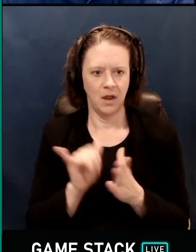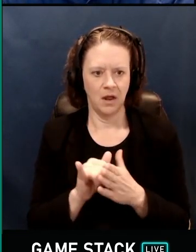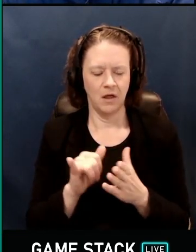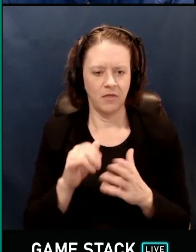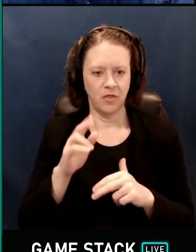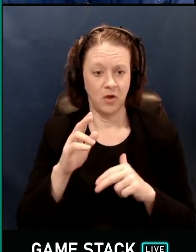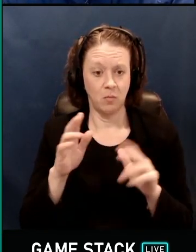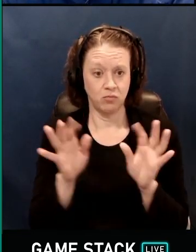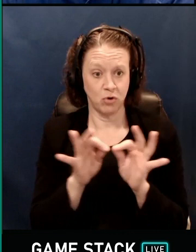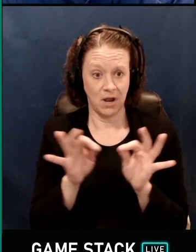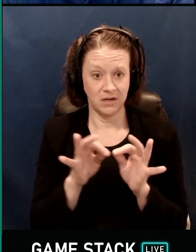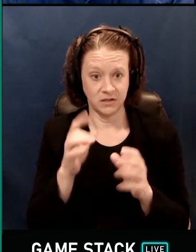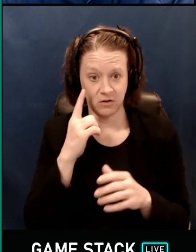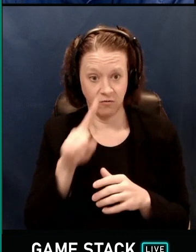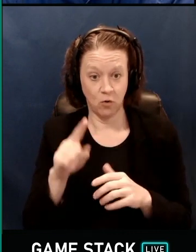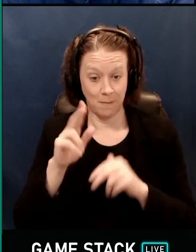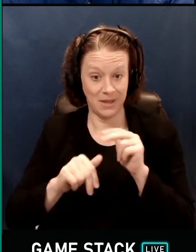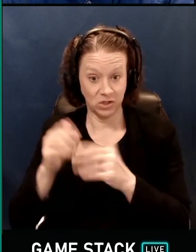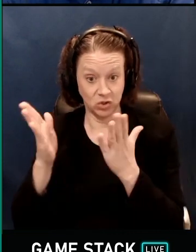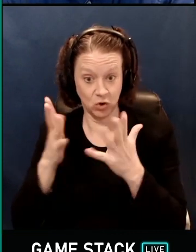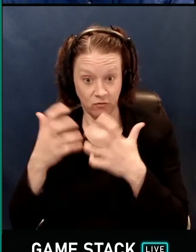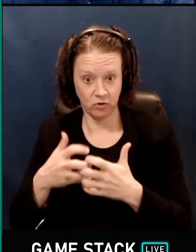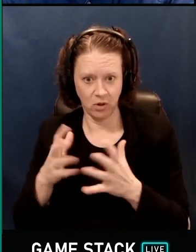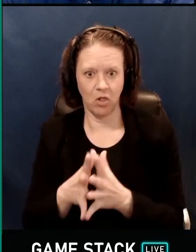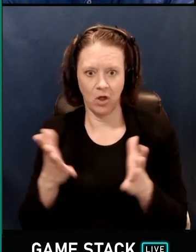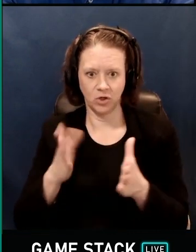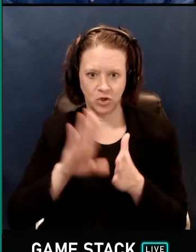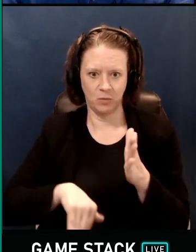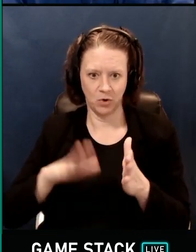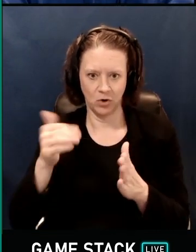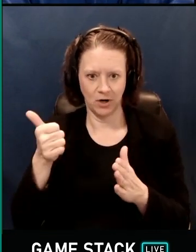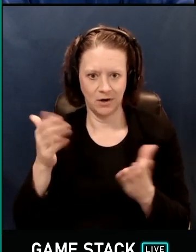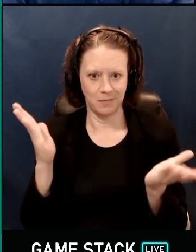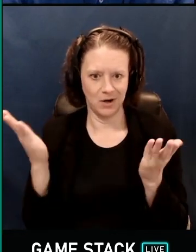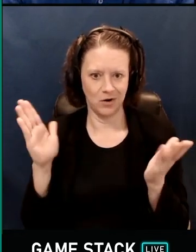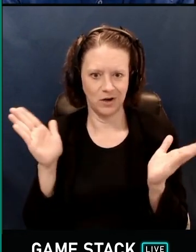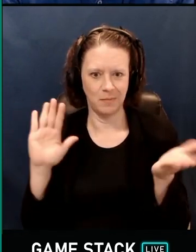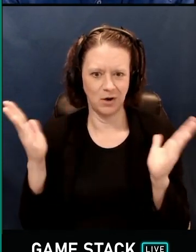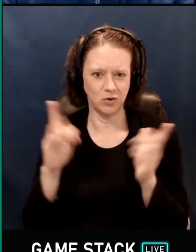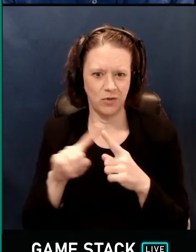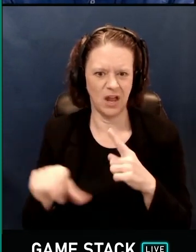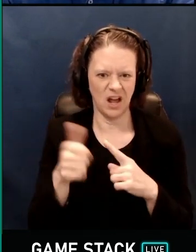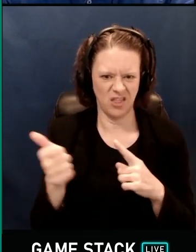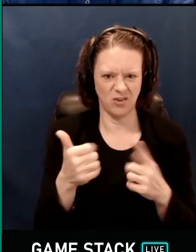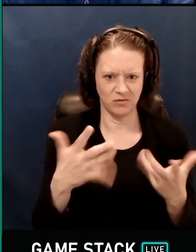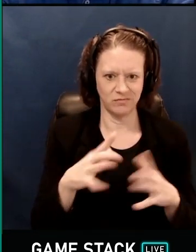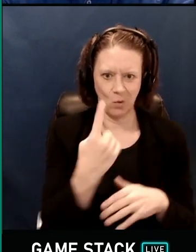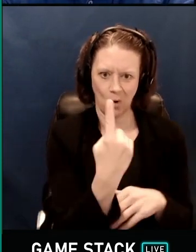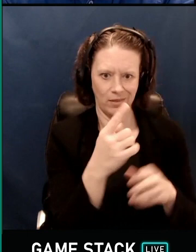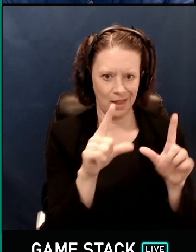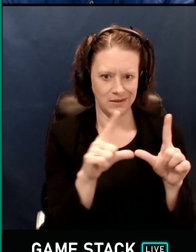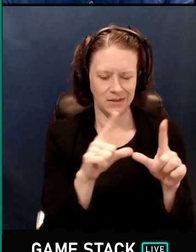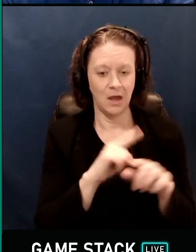cheaper than that of the existing license. But you must purchase units over three licenses.